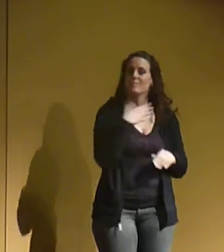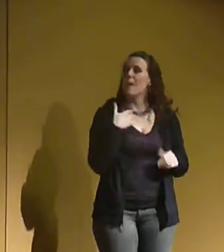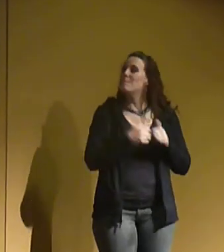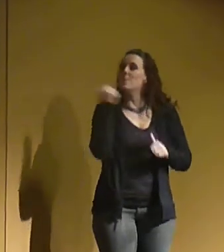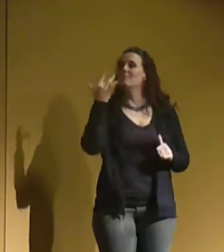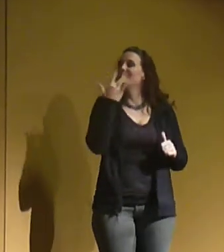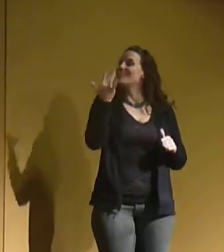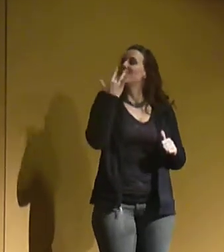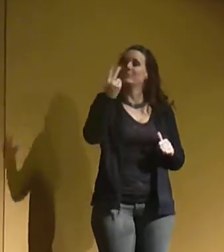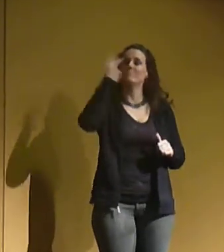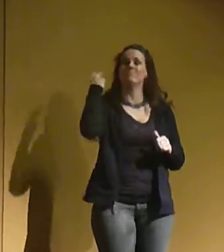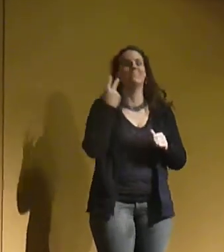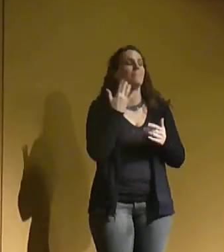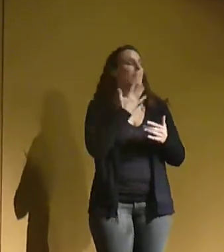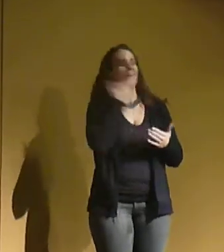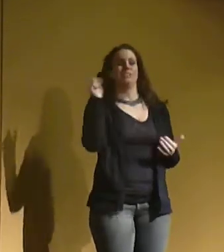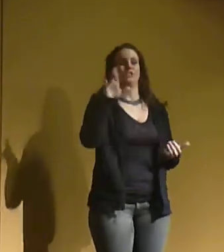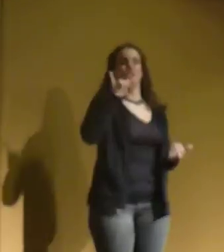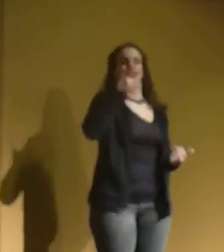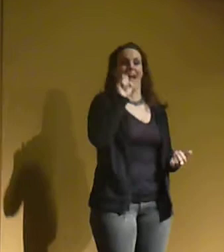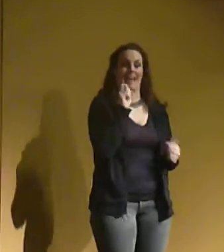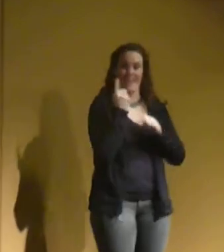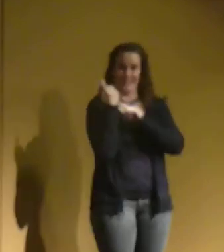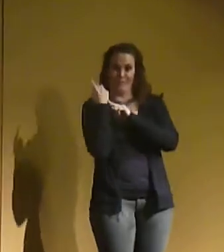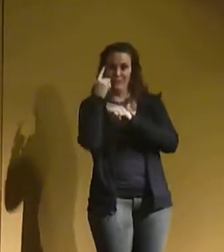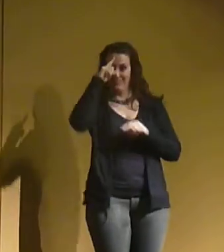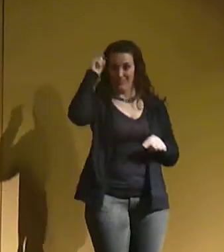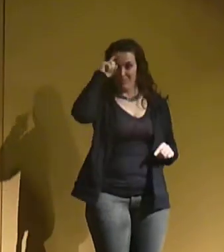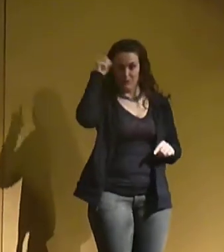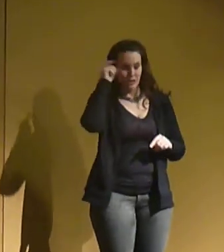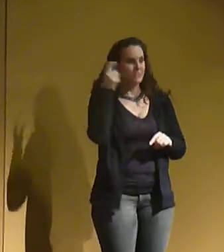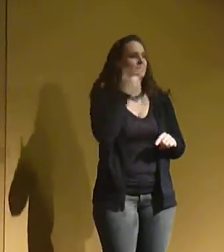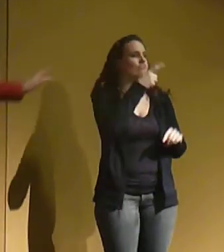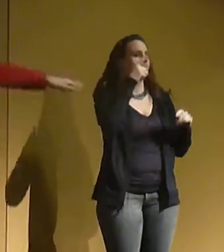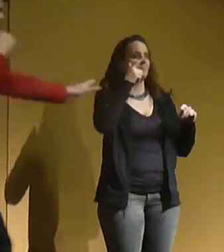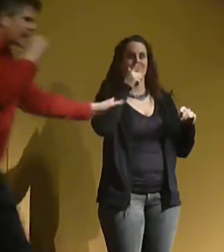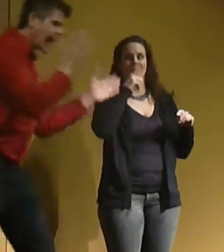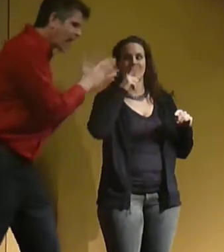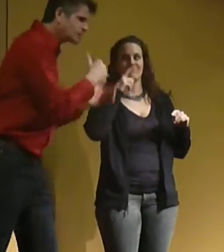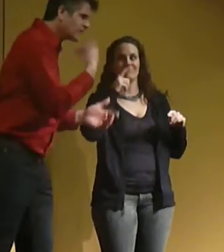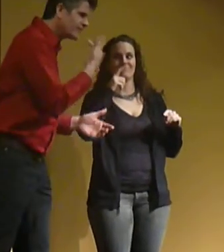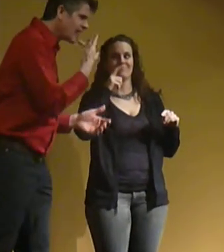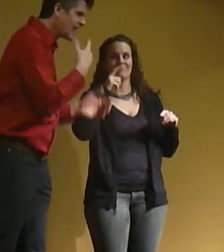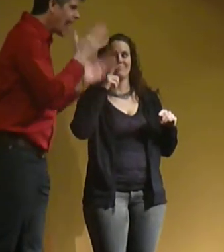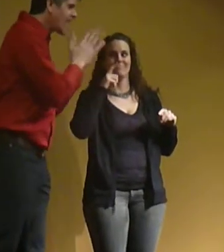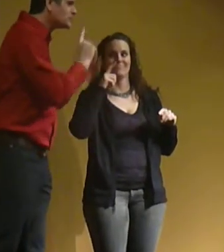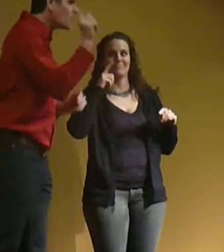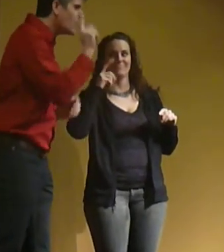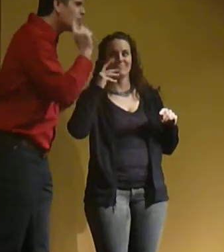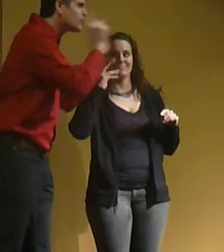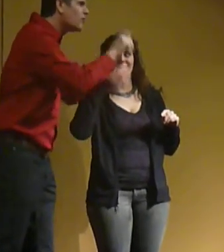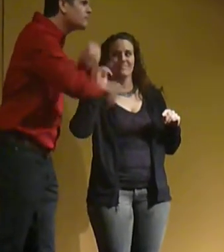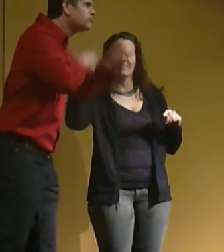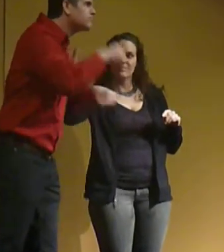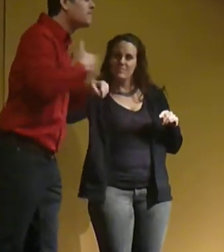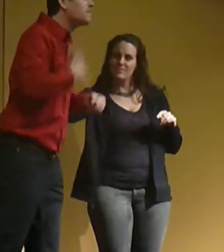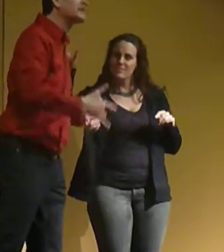My most memorable ride was was last summer when (interrupted) I didn't ask you to tell a story